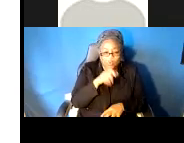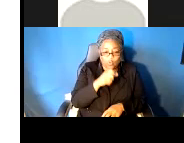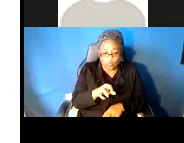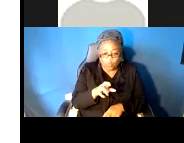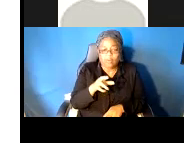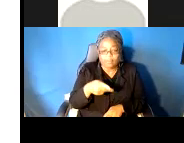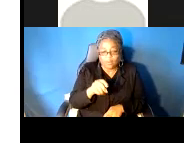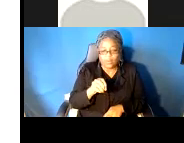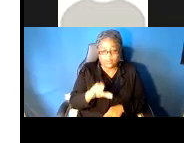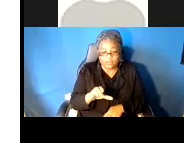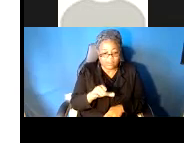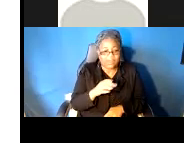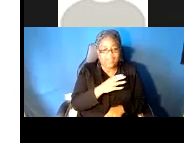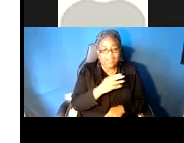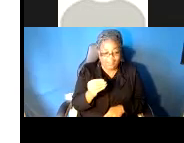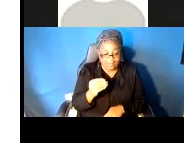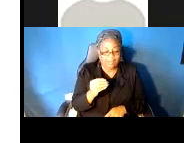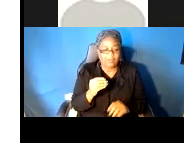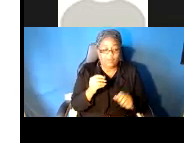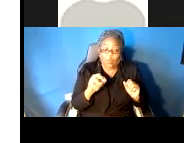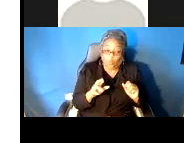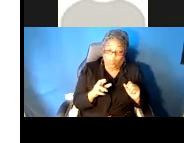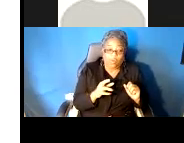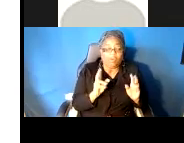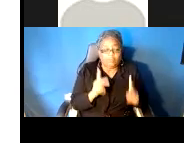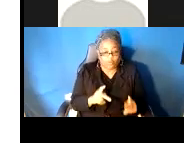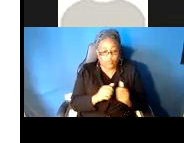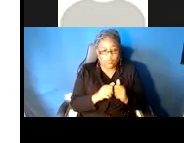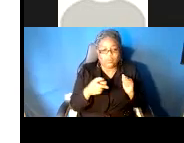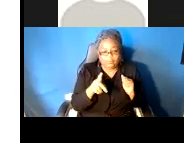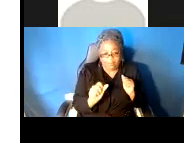or you must identify as a person with disabilities,